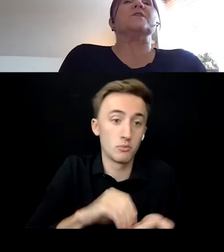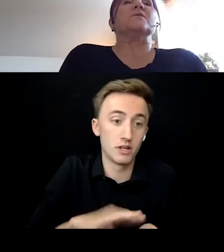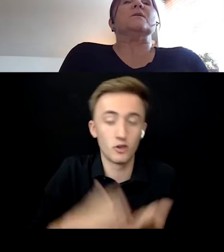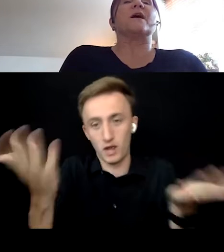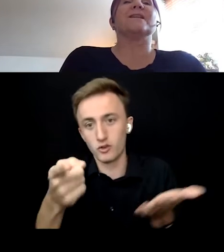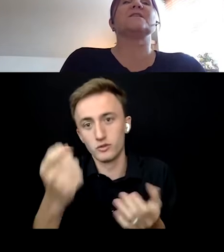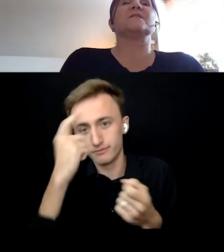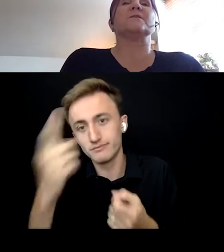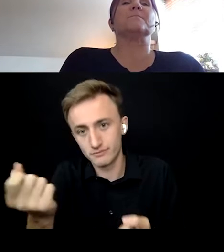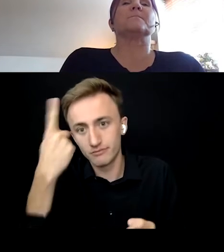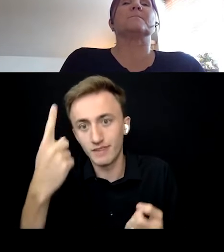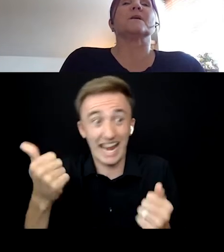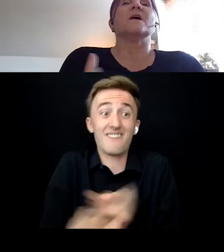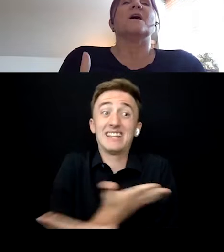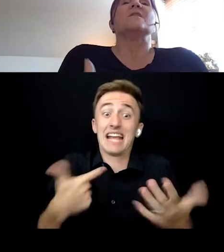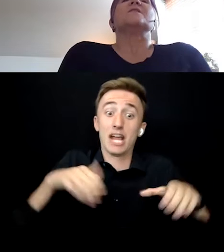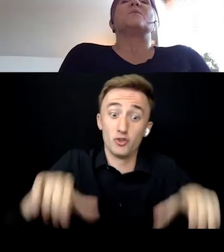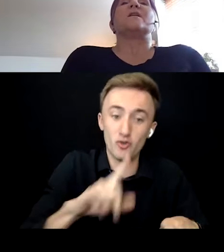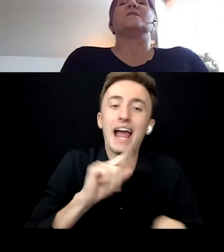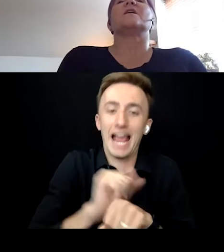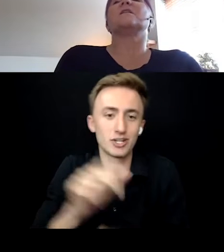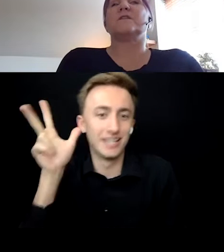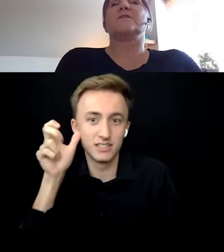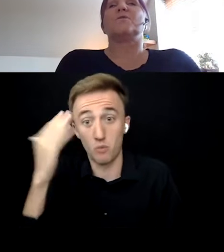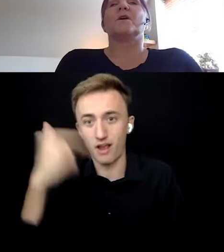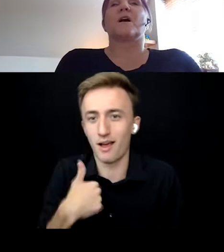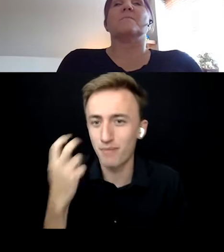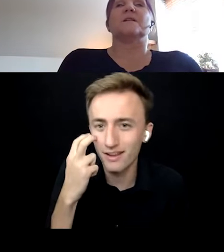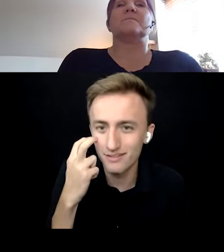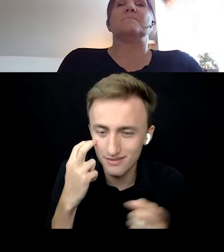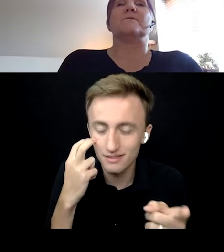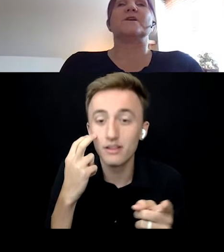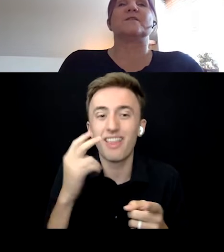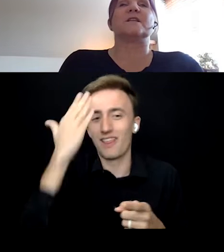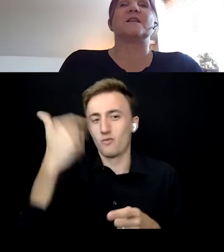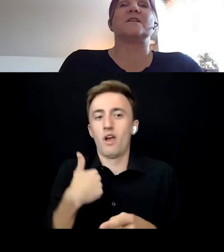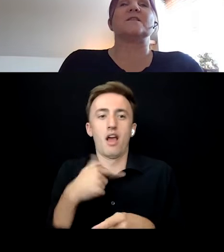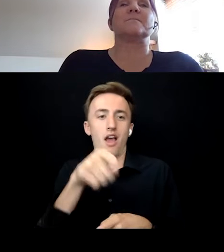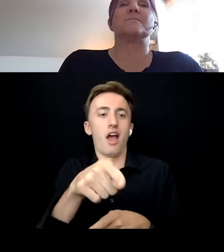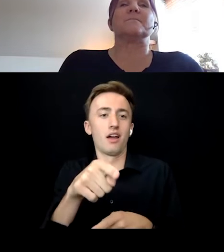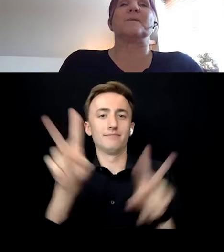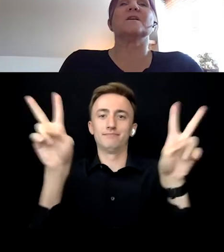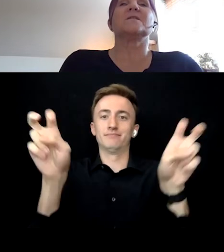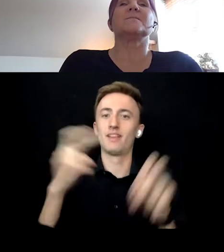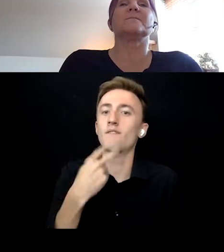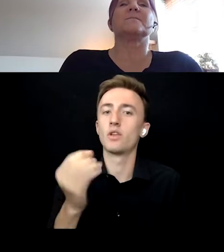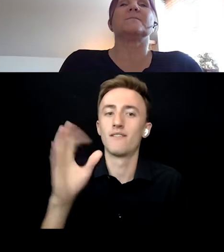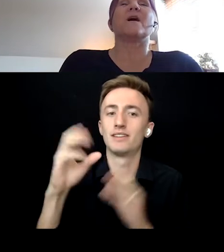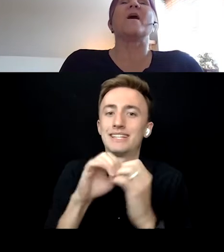I do, I listen to. And that's where the title of this talk comes in. Voice of contention, because